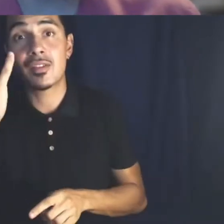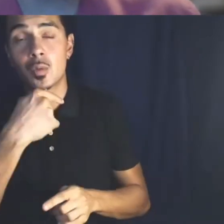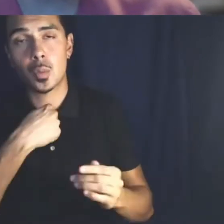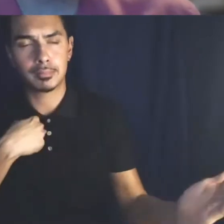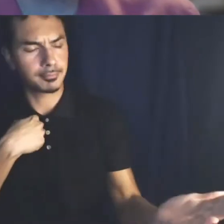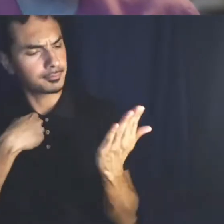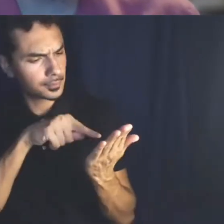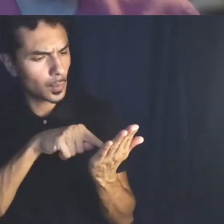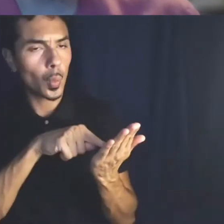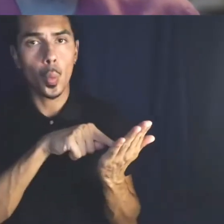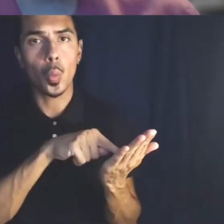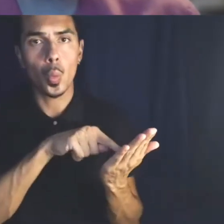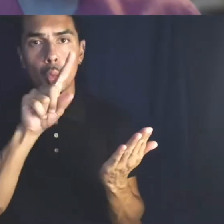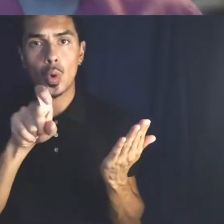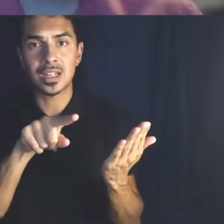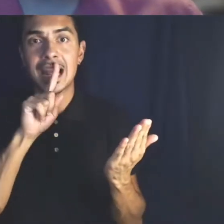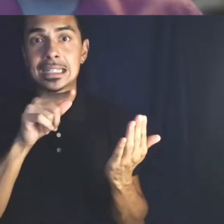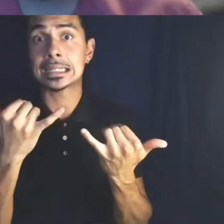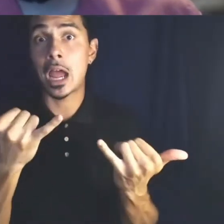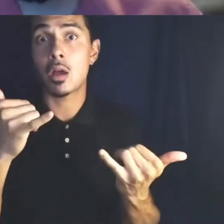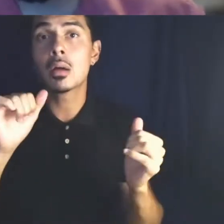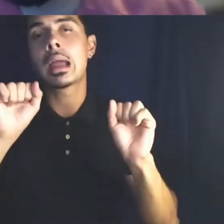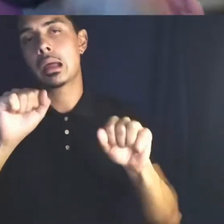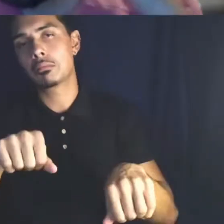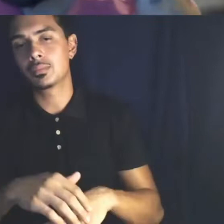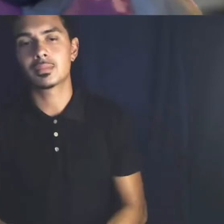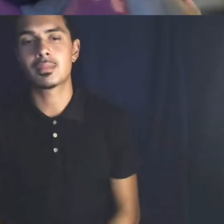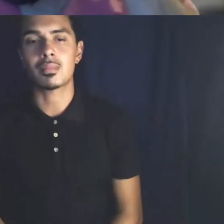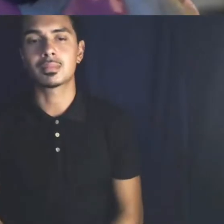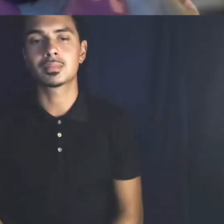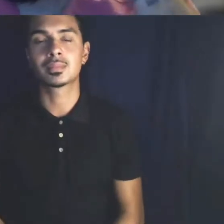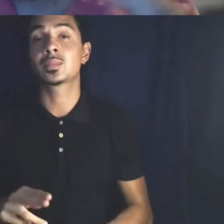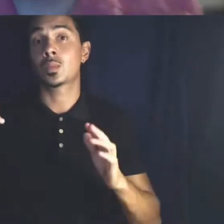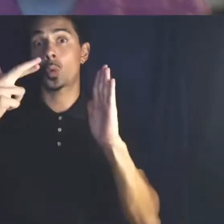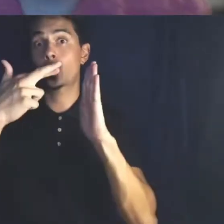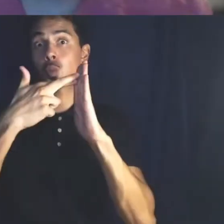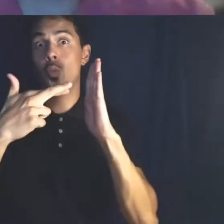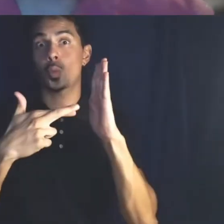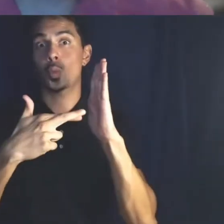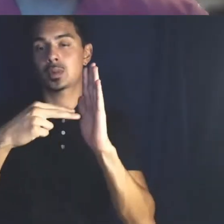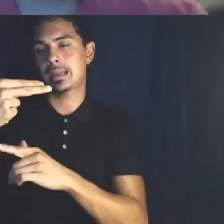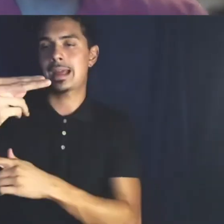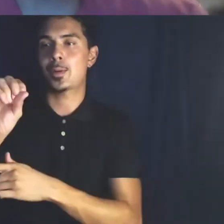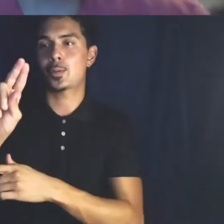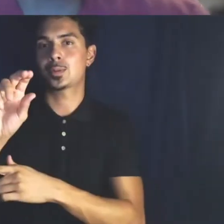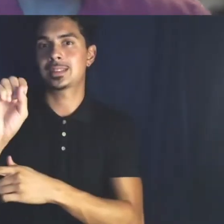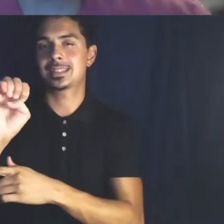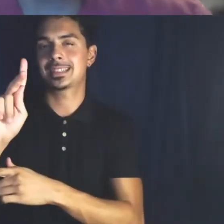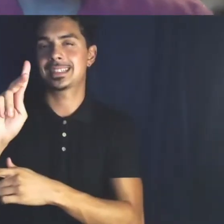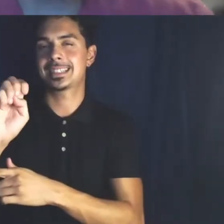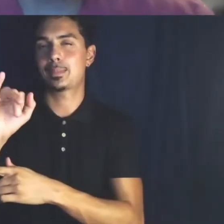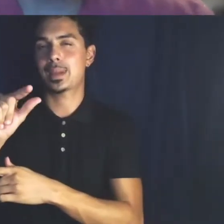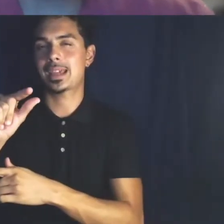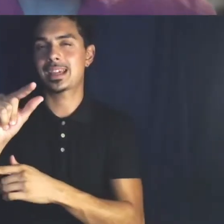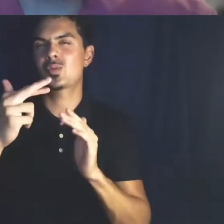So I think those are the bits and pieces of housekeeping. I would like to start us out with just a moment